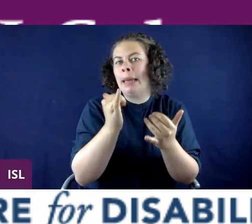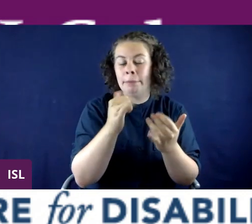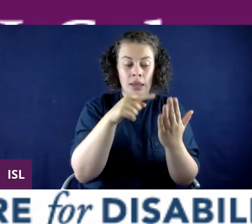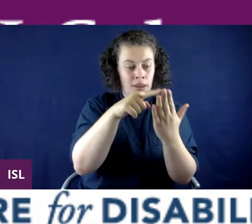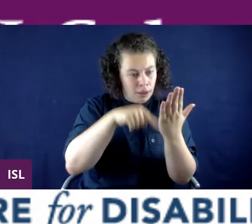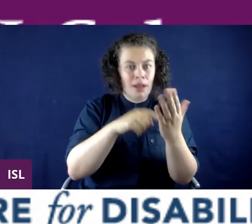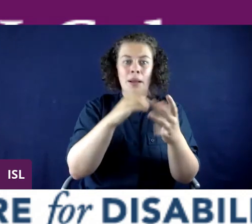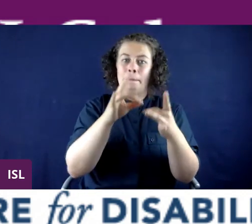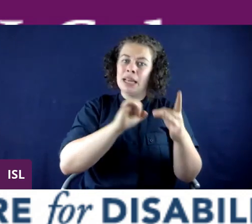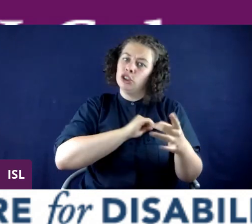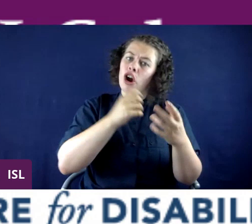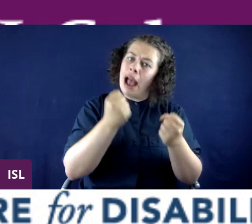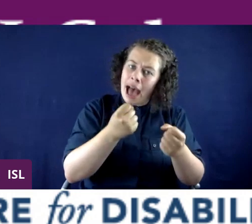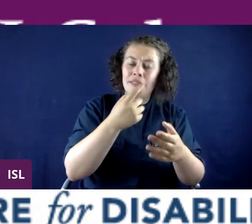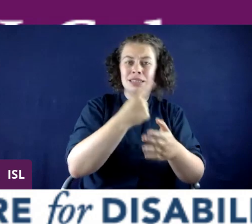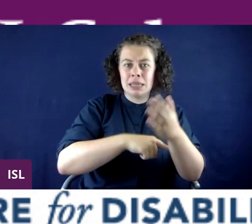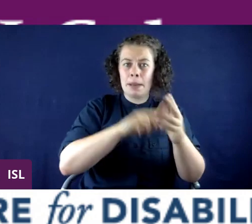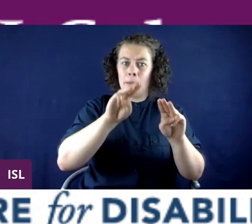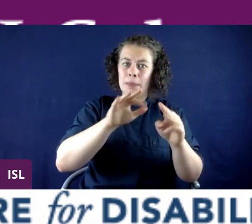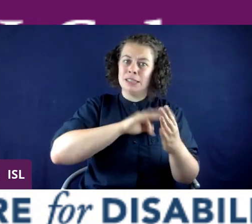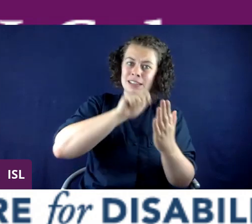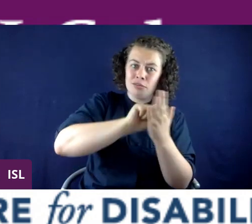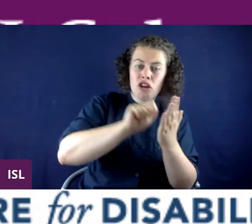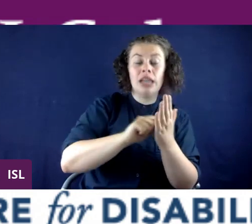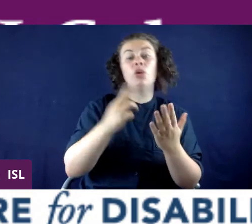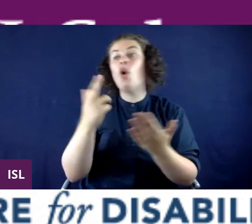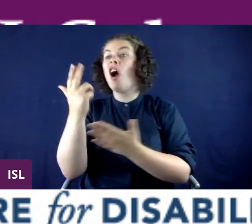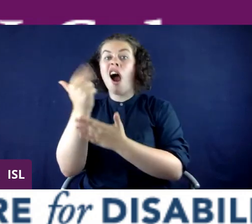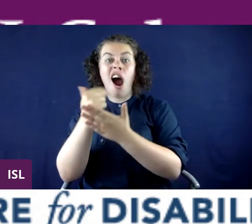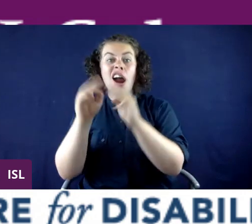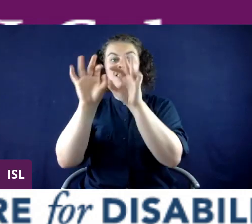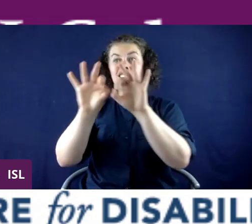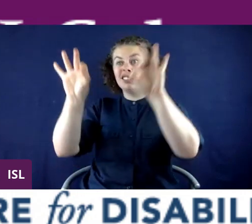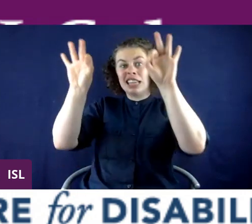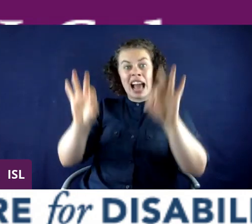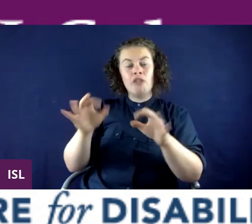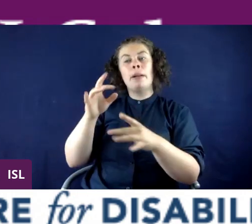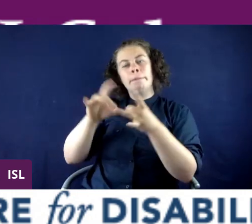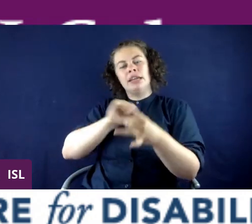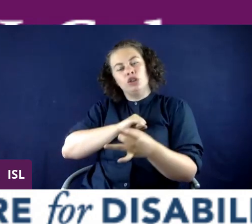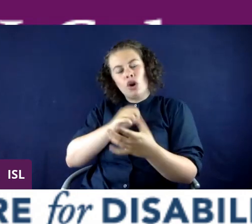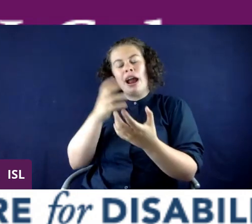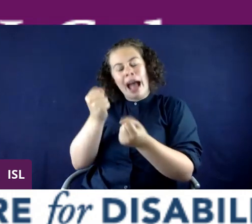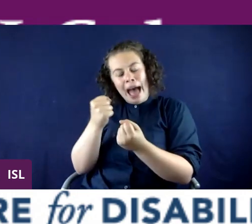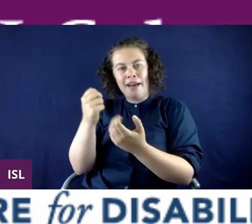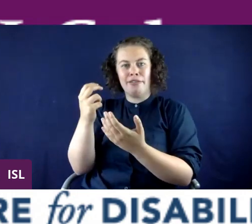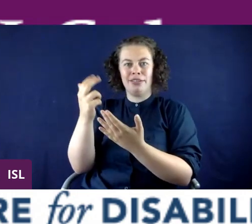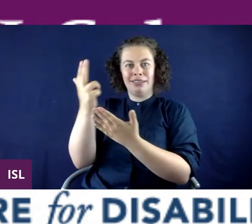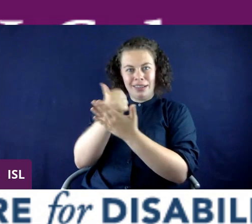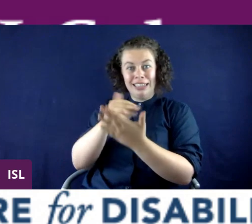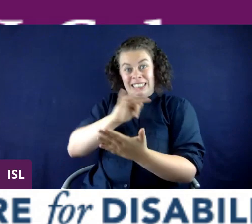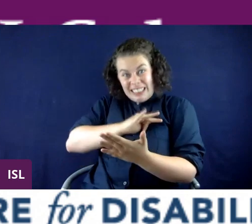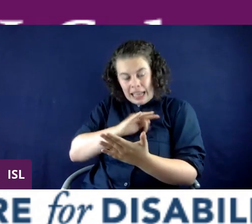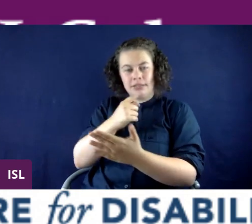If there are art exhibitions online, are they also by disabled artists? Is the art that represents diversity in its way?